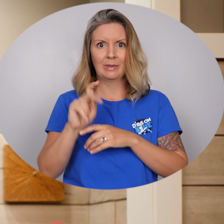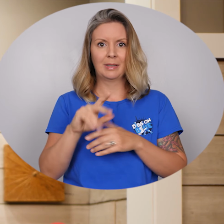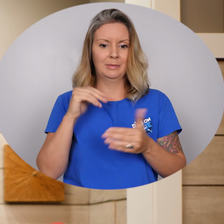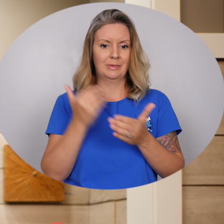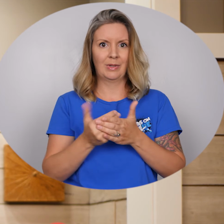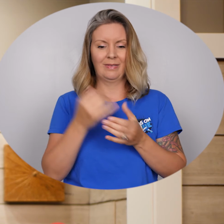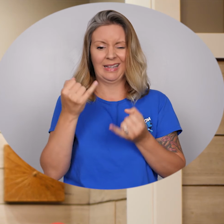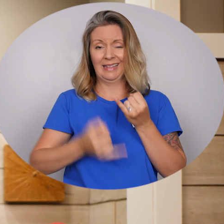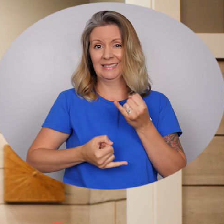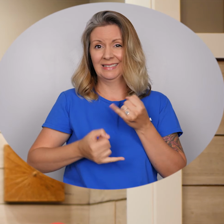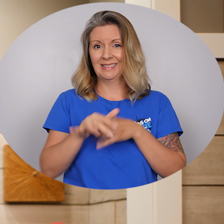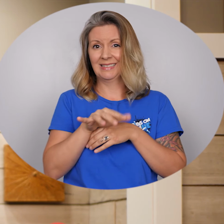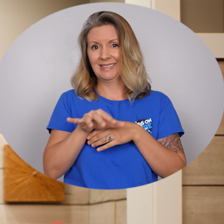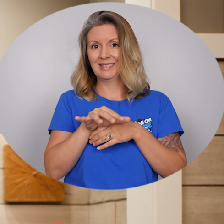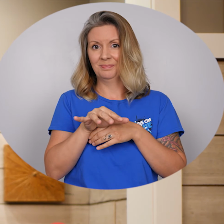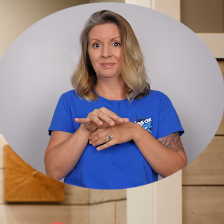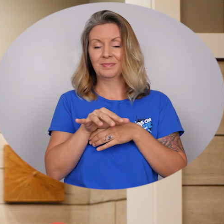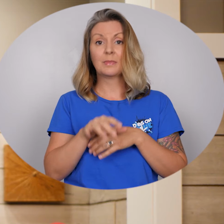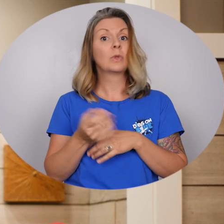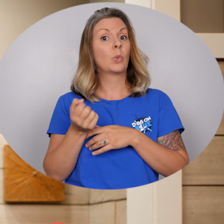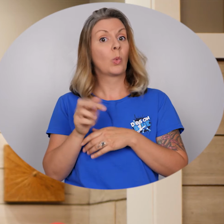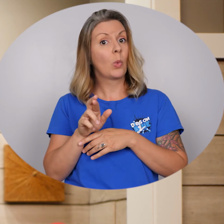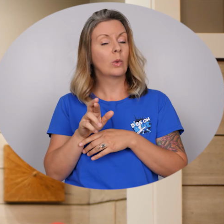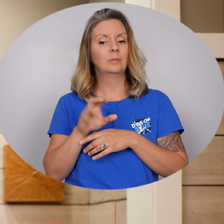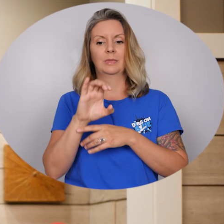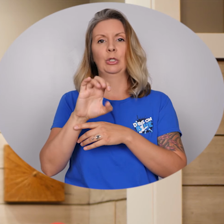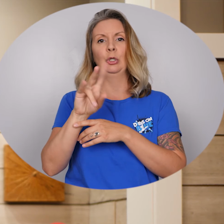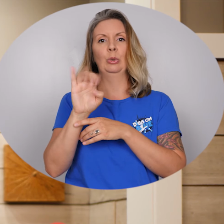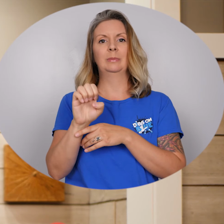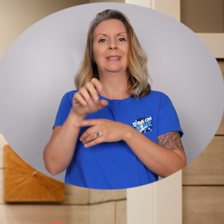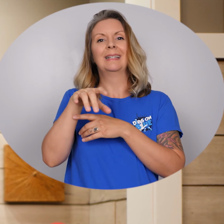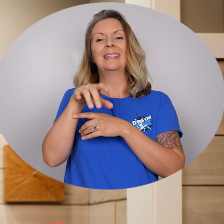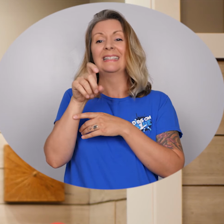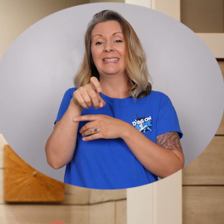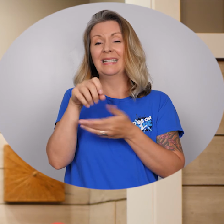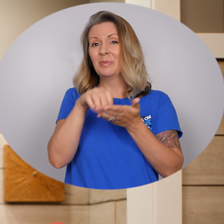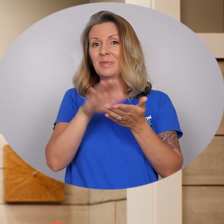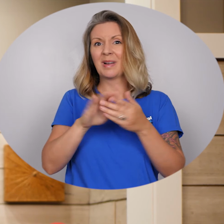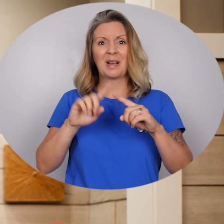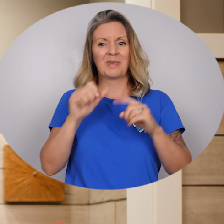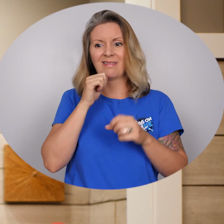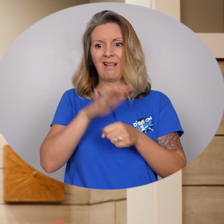this outbreak marker reach the final space of its track, or if you’re not able to place